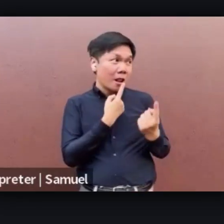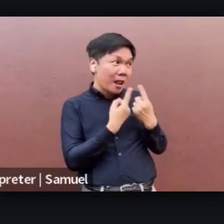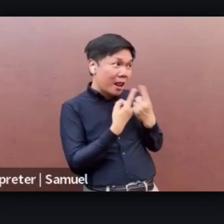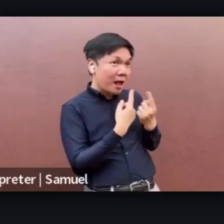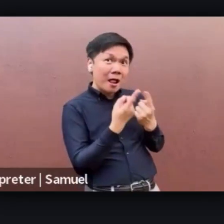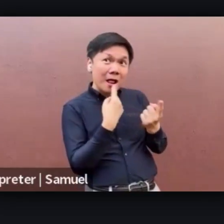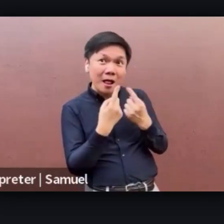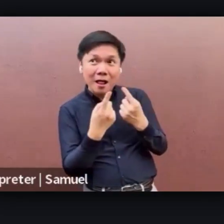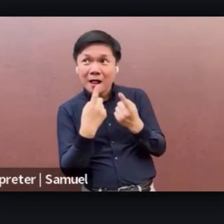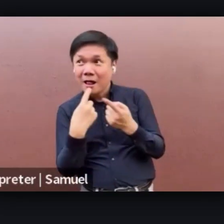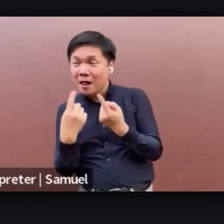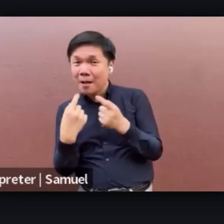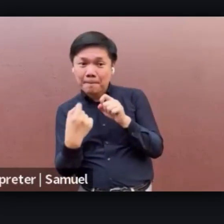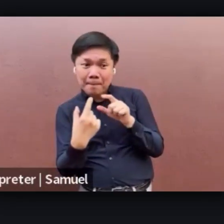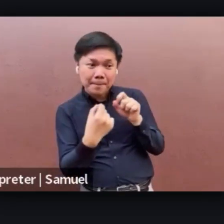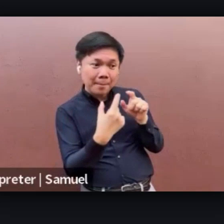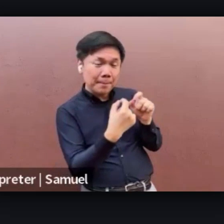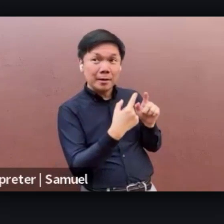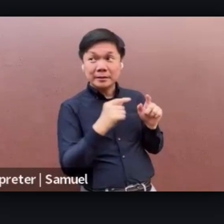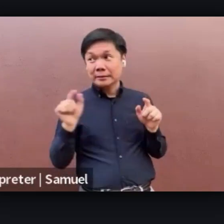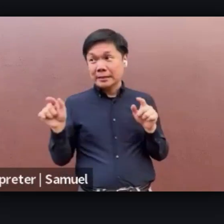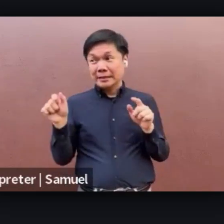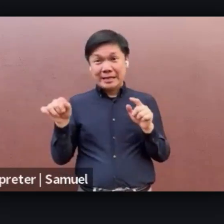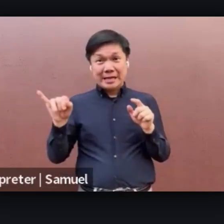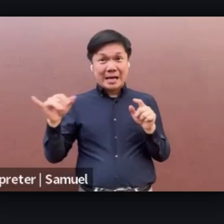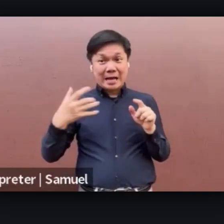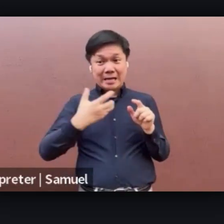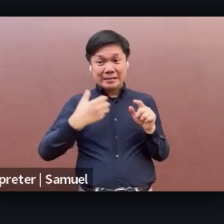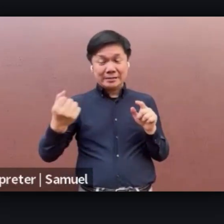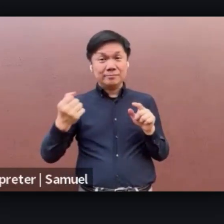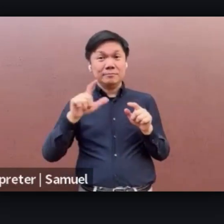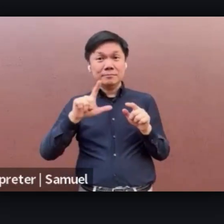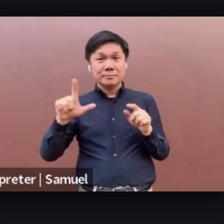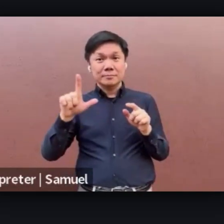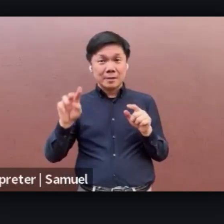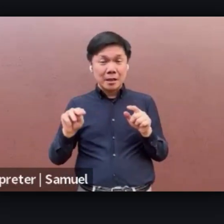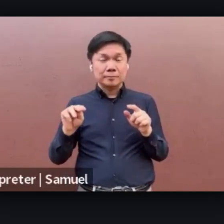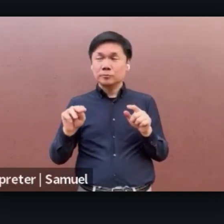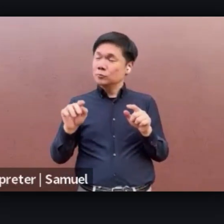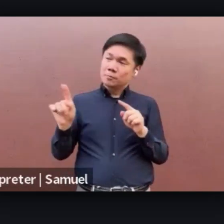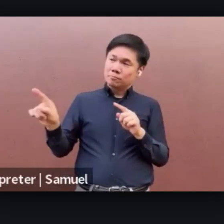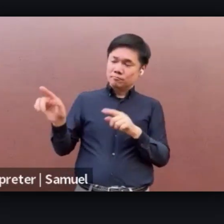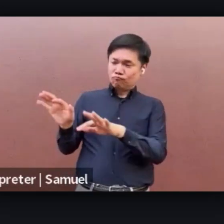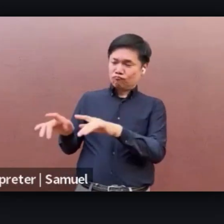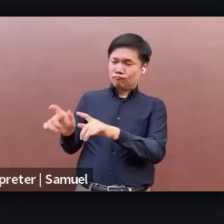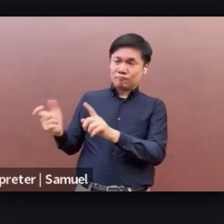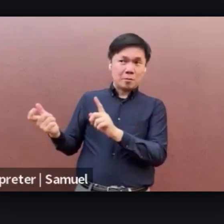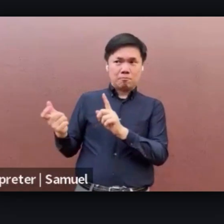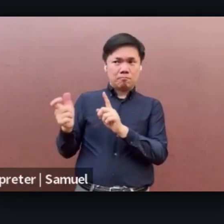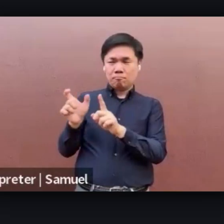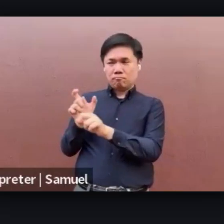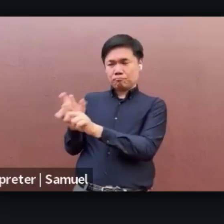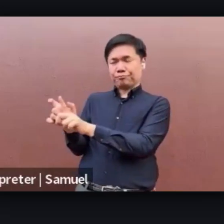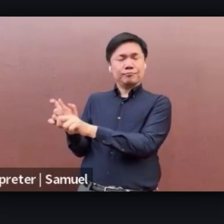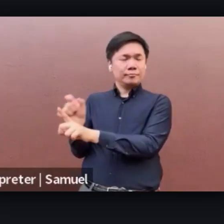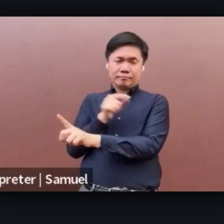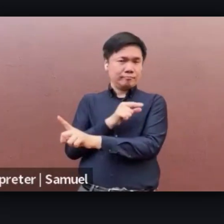have private conversations and you can direct an agent or an LLM that it should not keep the